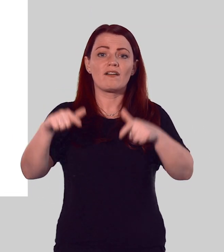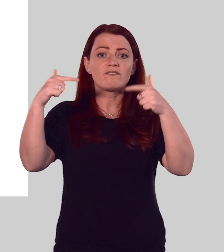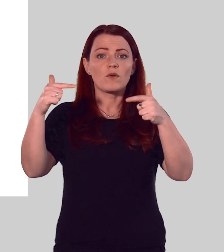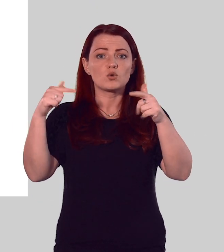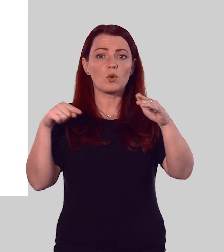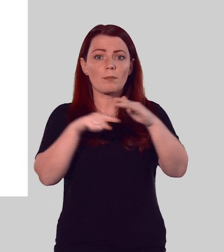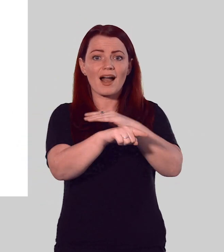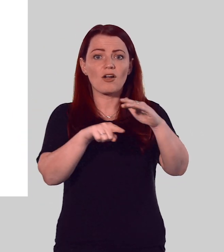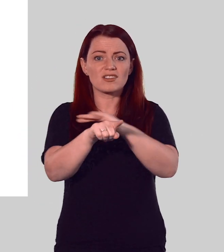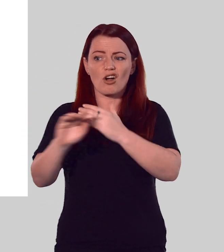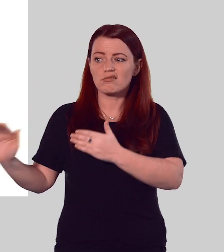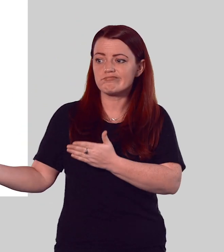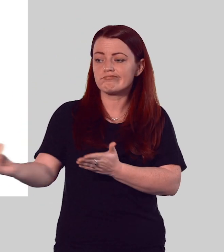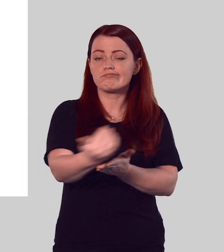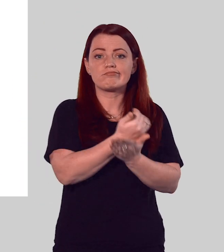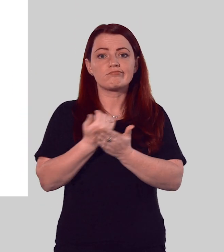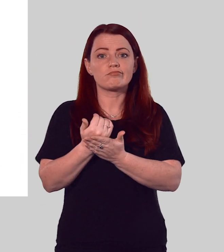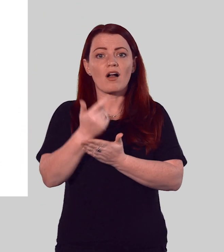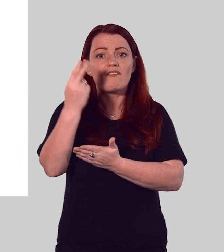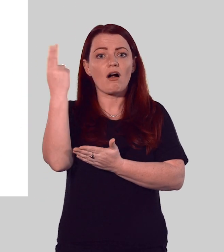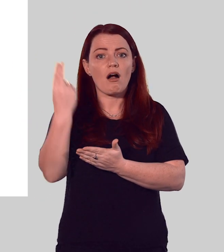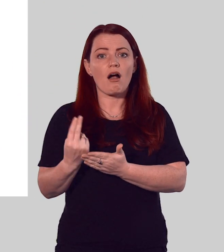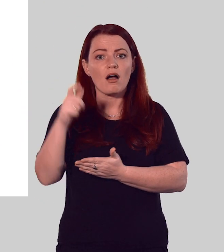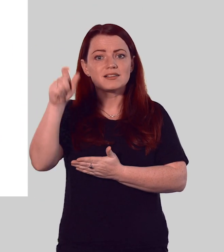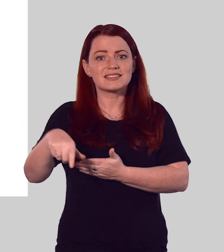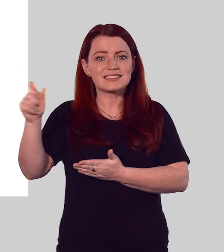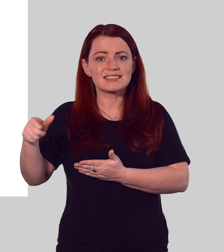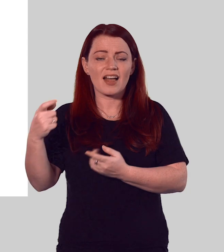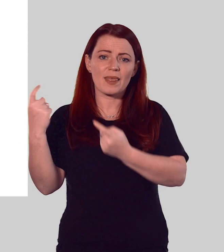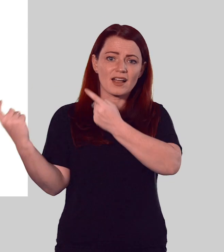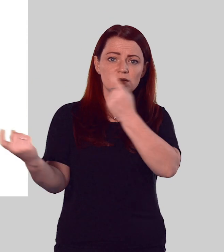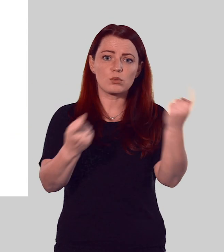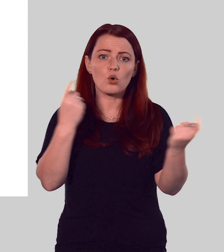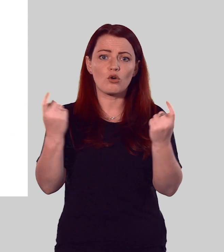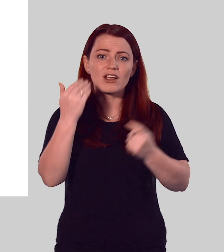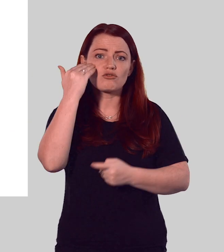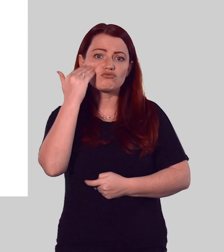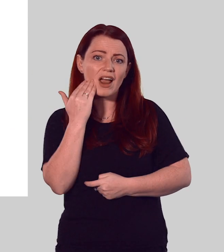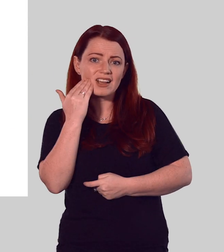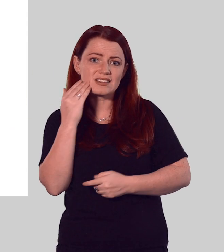using a variety of art forms exploring race, migration and global justice